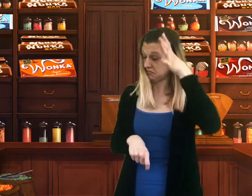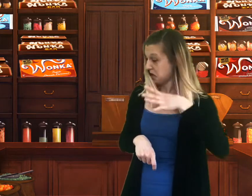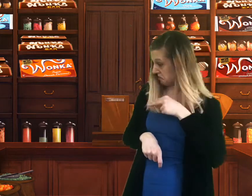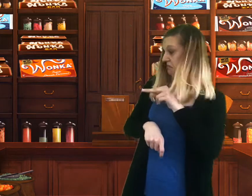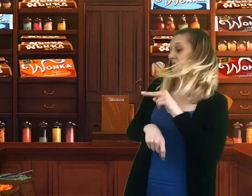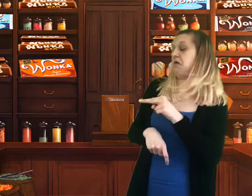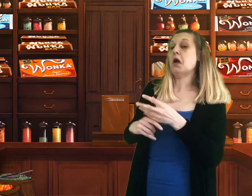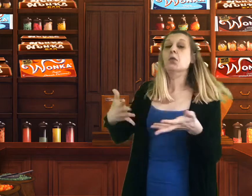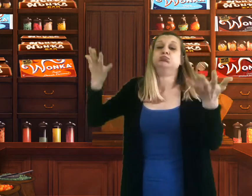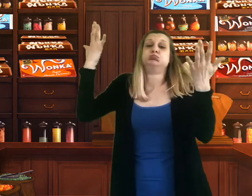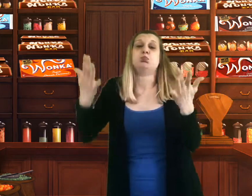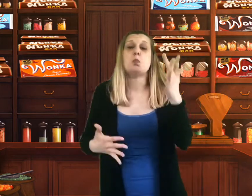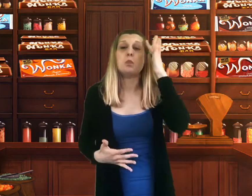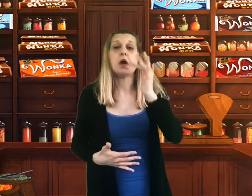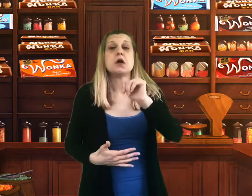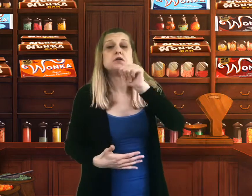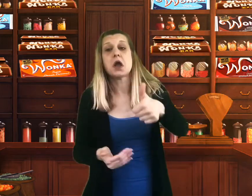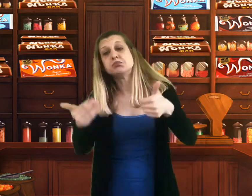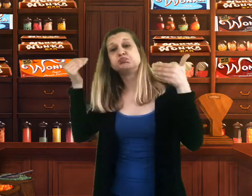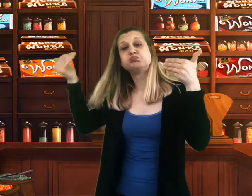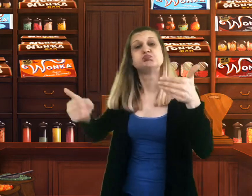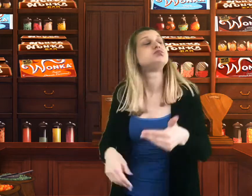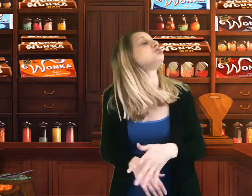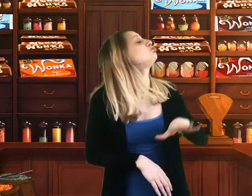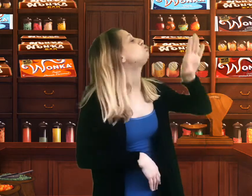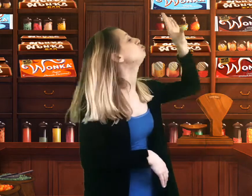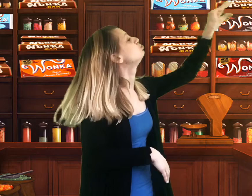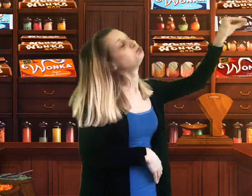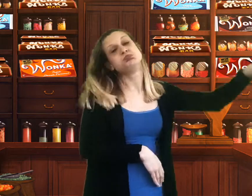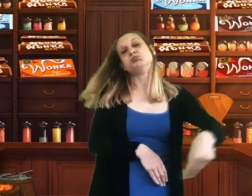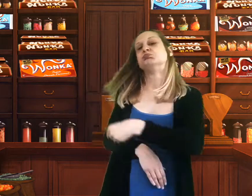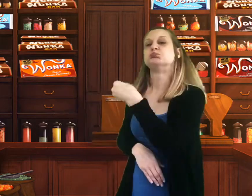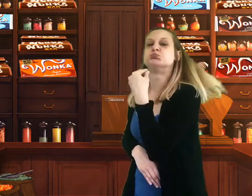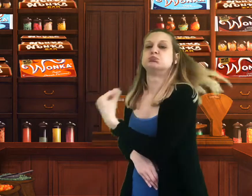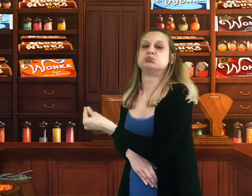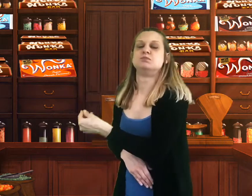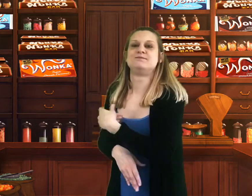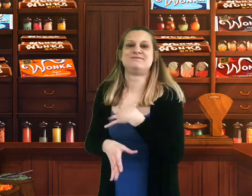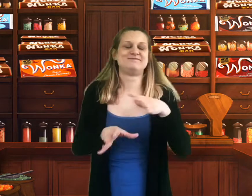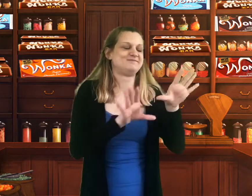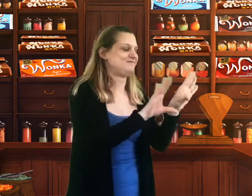"Why not?" the fat shopkeeper said, reaching behind him again and taking another Whipple-Scrumptious Fudgemallow Delight from the shelf. He laid it on the counter.